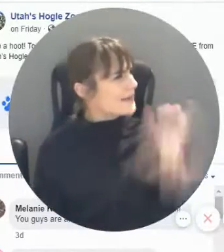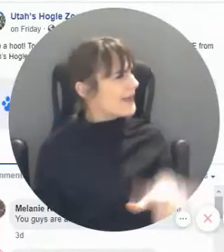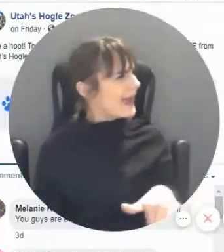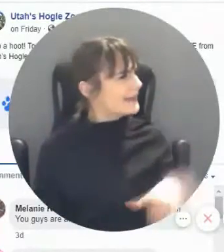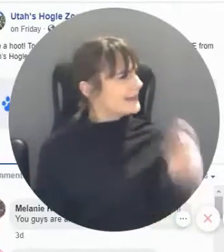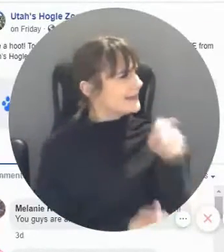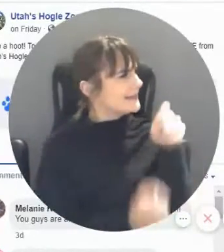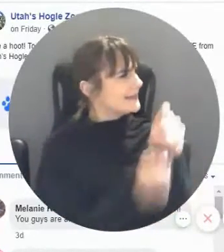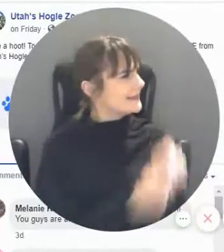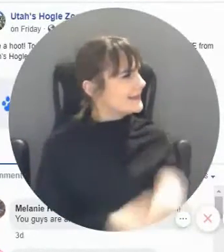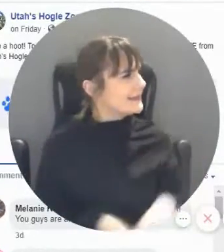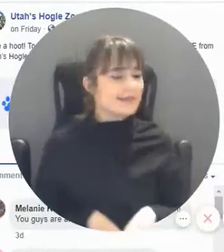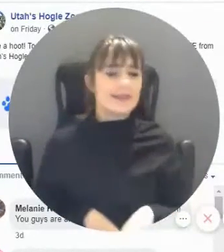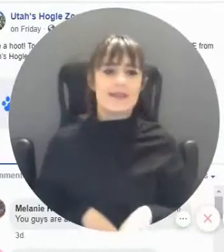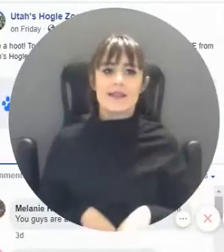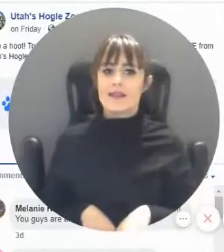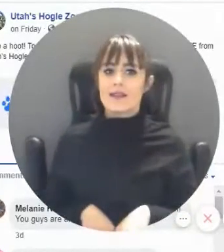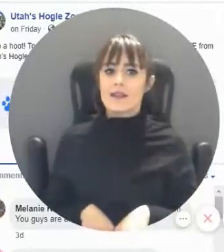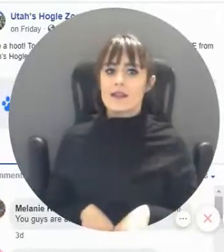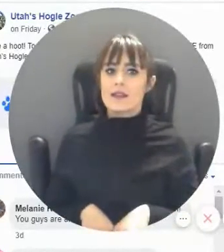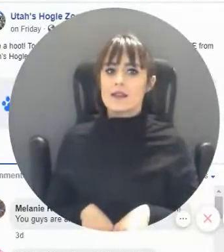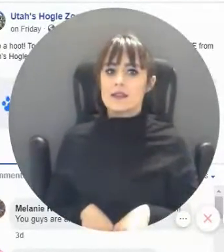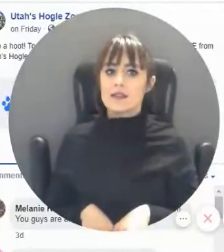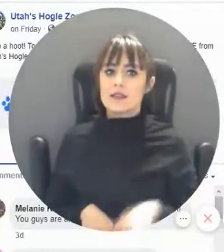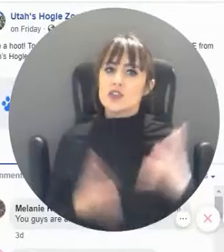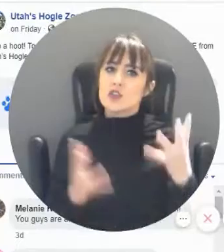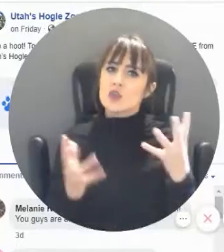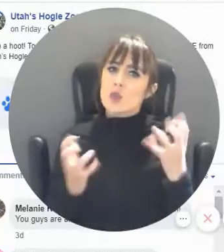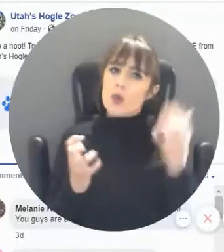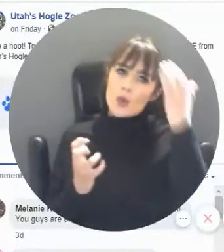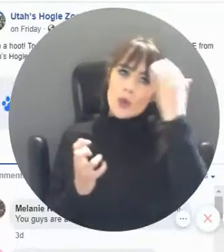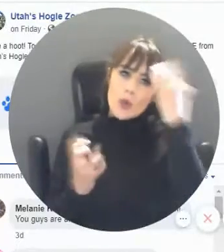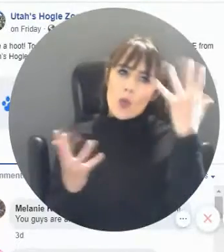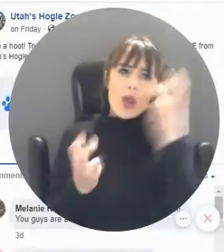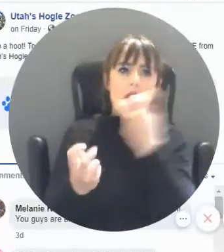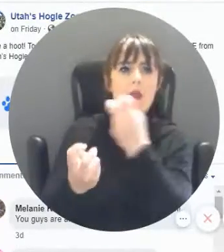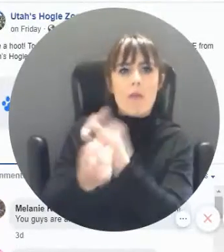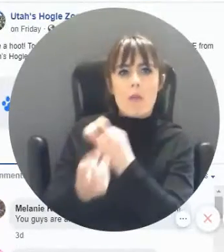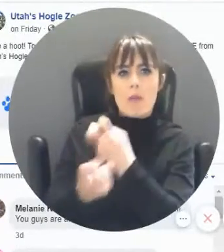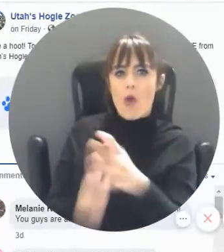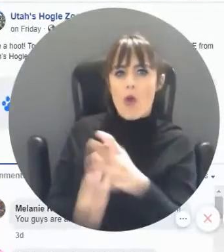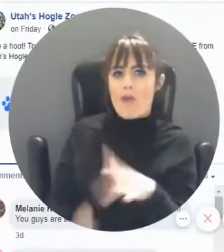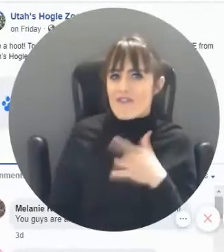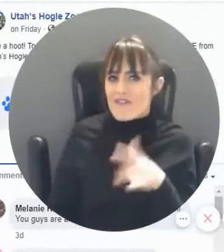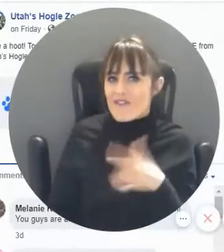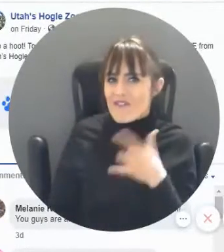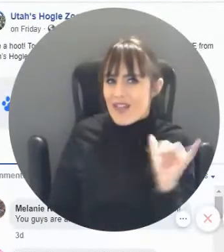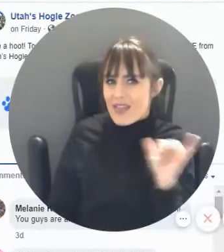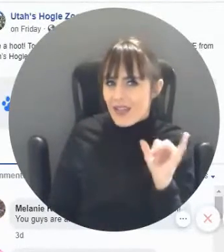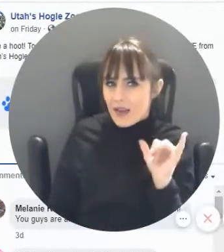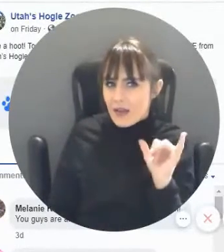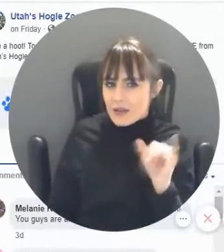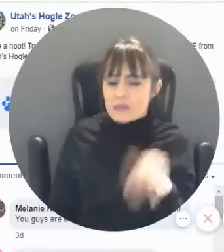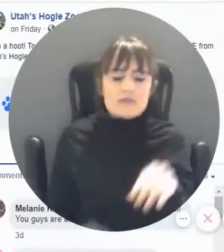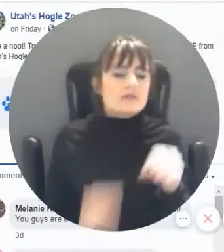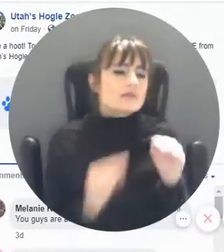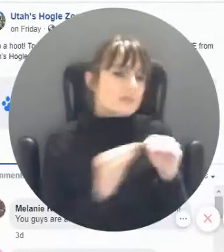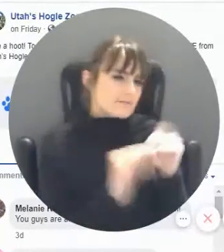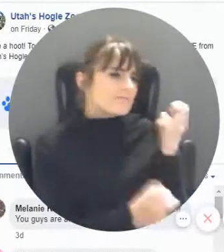(Other voice): Lily wants to know what the leg bones feel like. Autumn: So the bones feel harder. They kind of just feel like